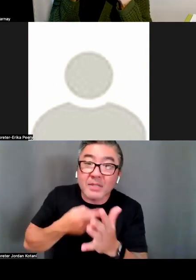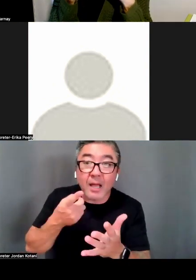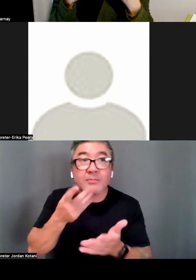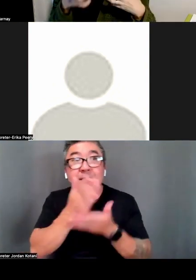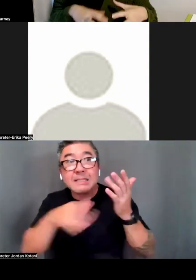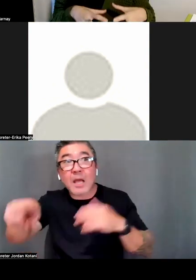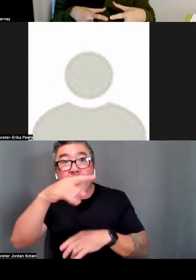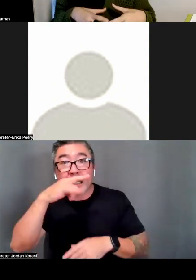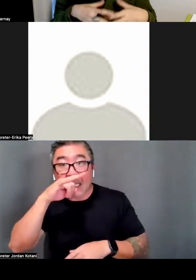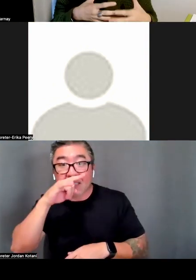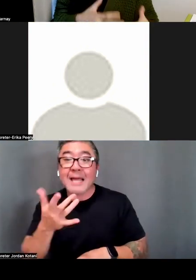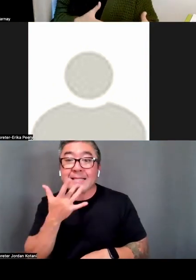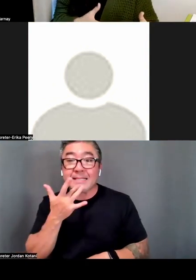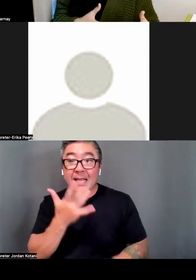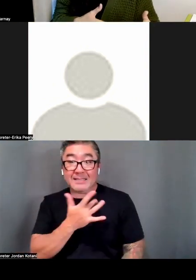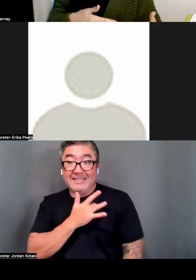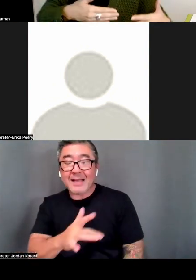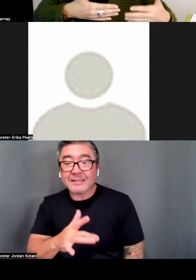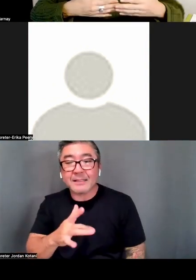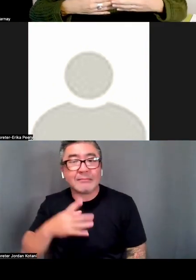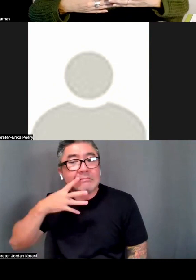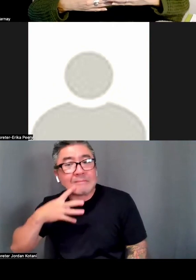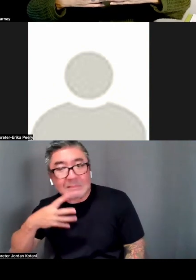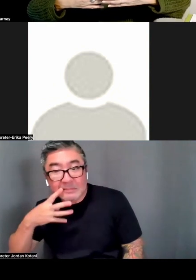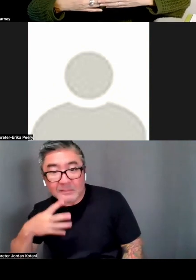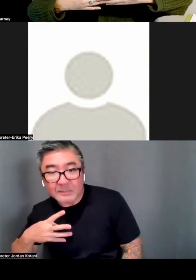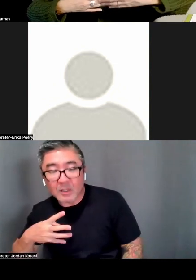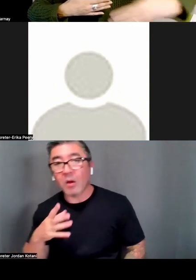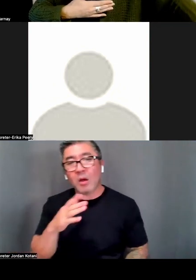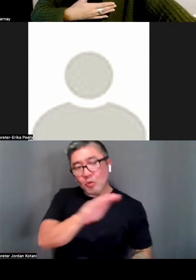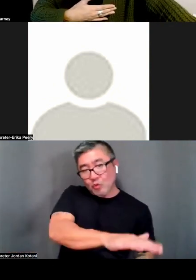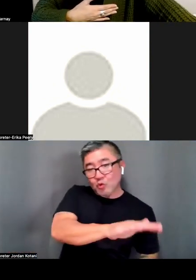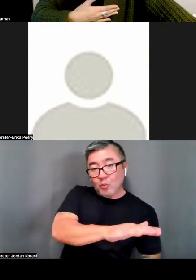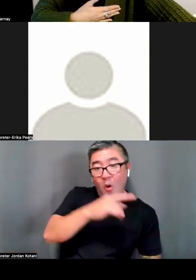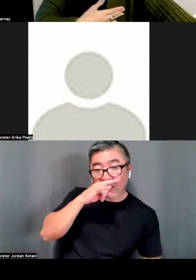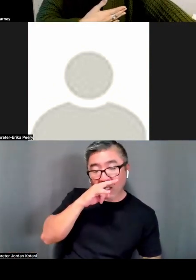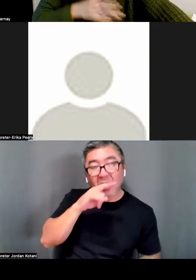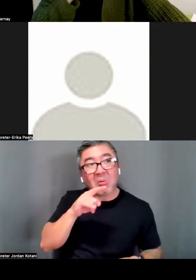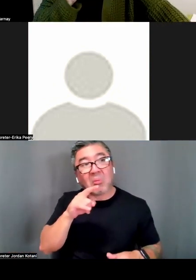We see that little kids with typical development, but we might see it beyond that point of typical.